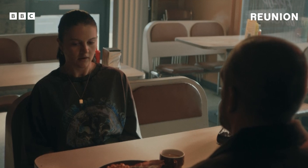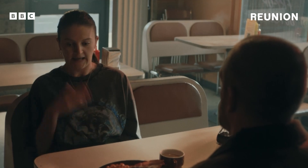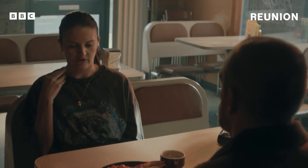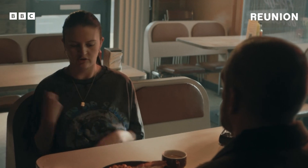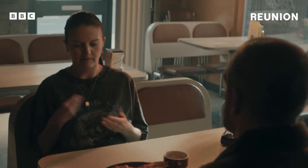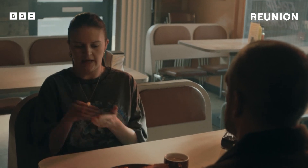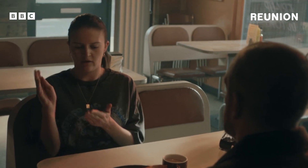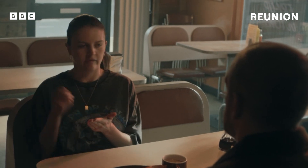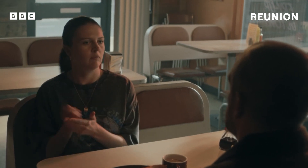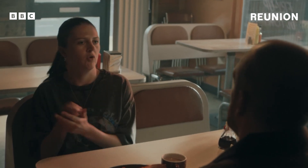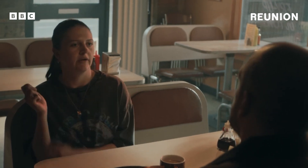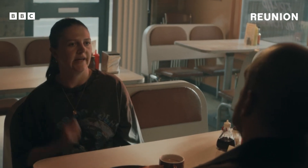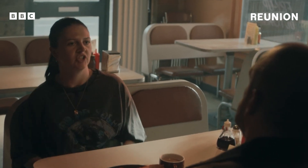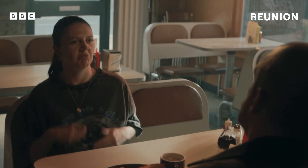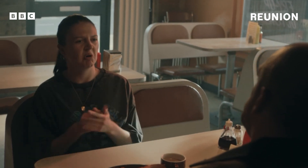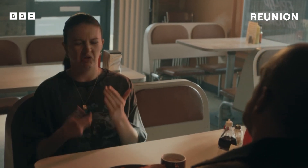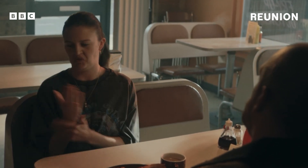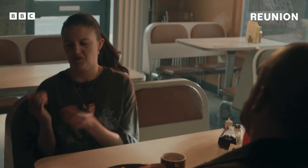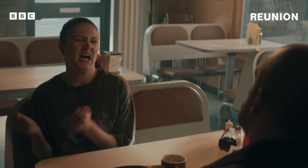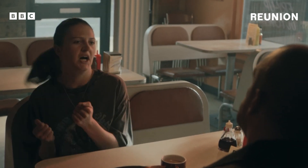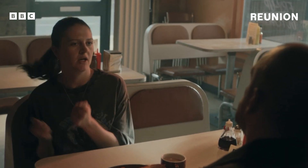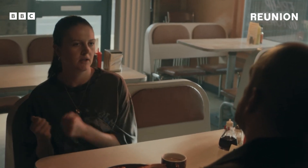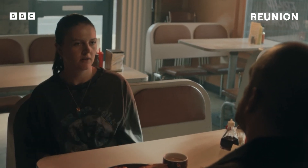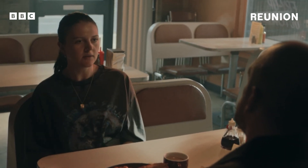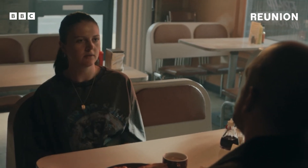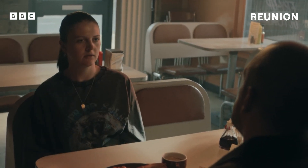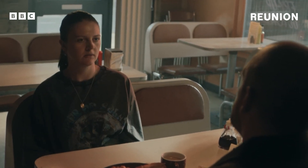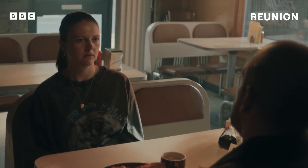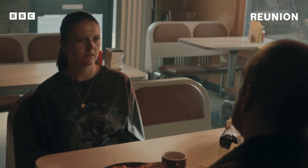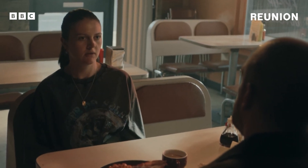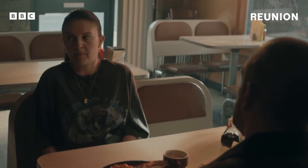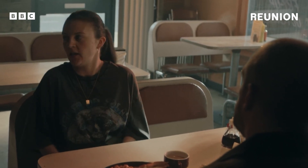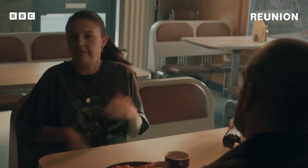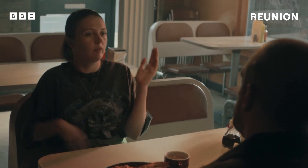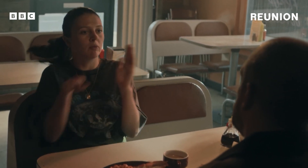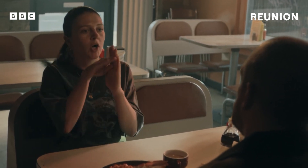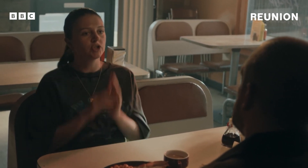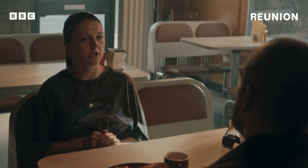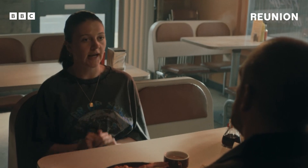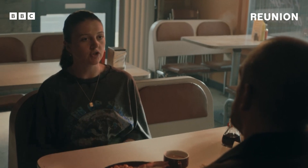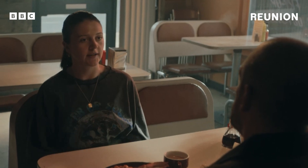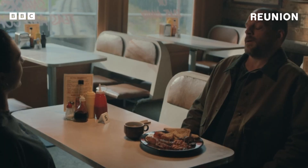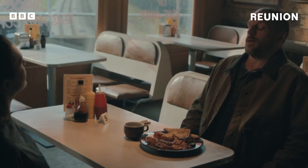I just paid off the mortgage and bought a new car. I'm in line for a promotion, actually.